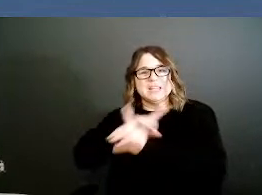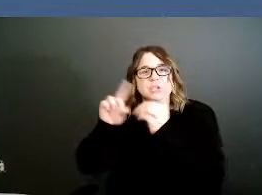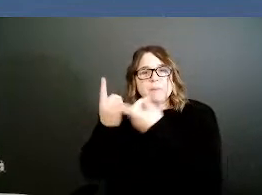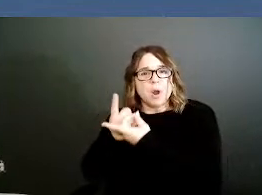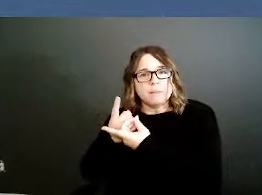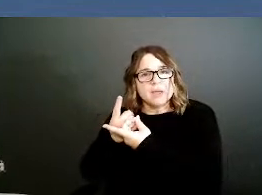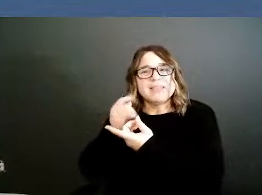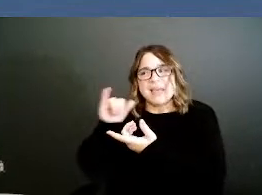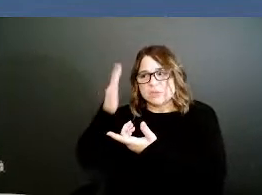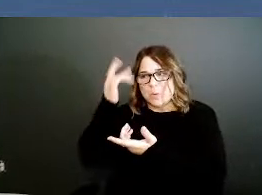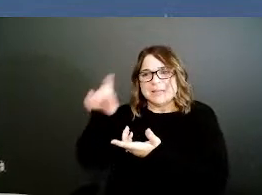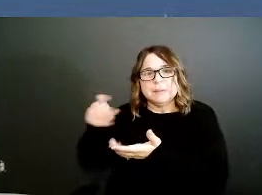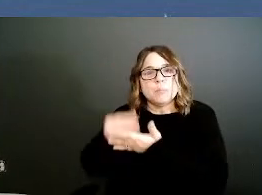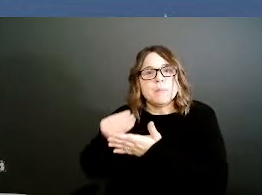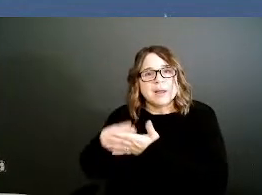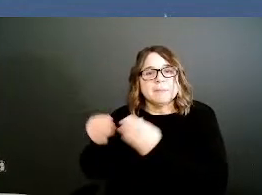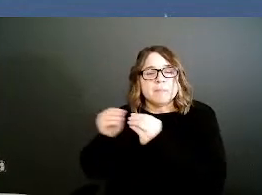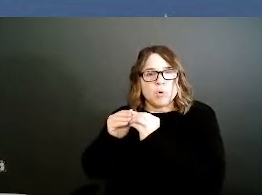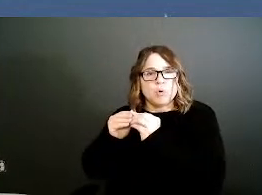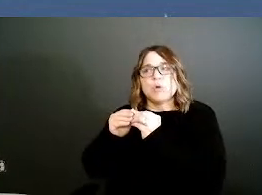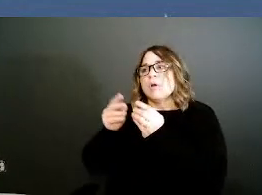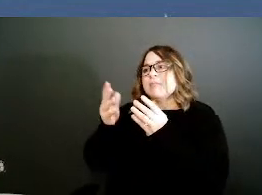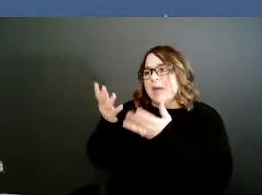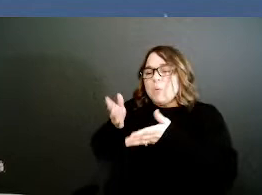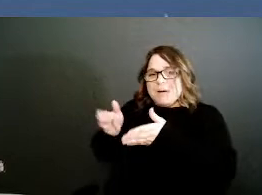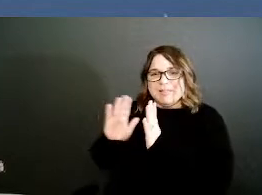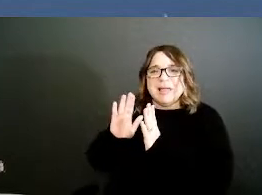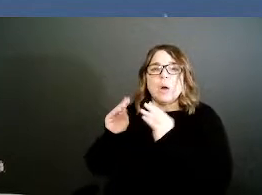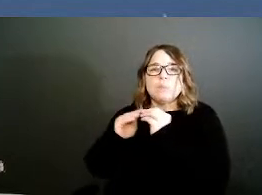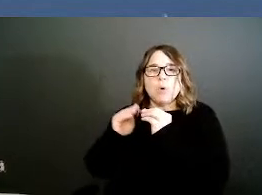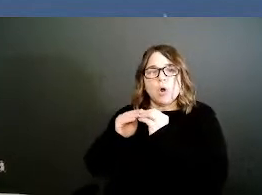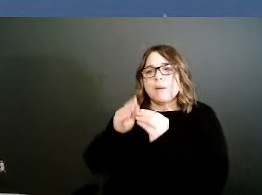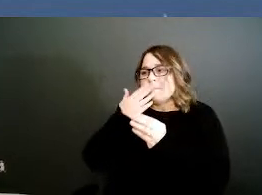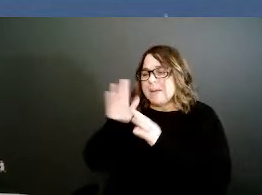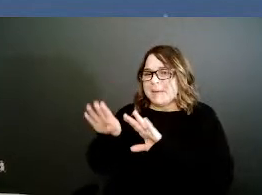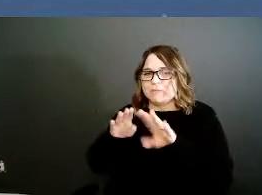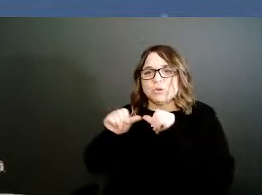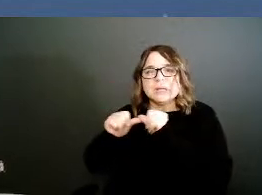OFFICERS ARE LEAVING AND NO AMOUNT OF SIGNIFICANTLY WITHIN THE NEXT YEAR.